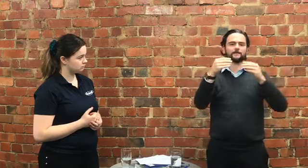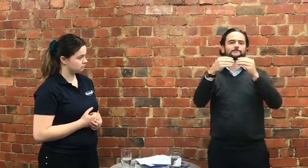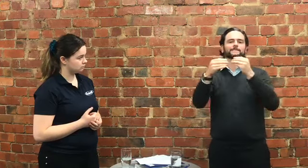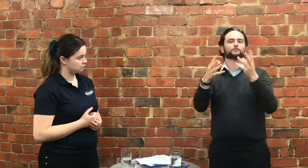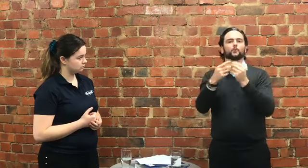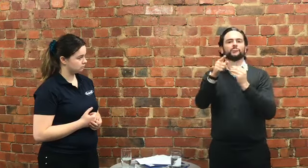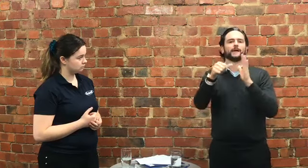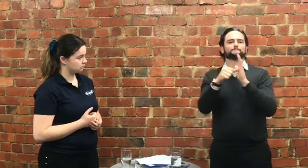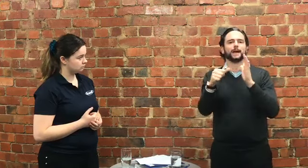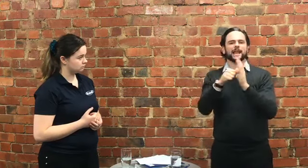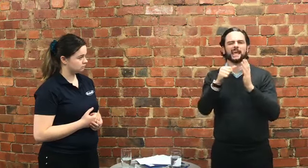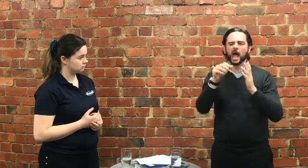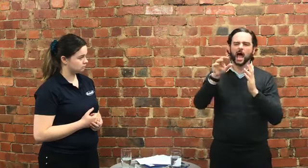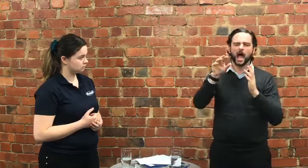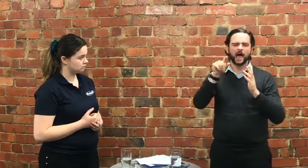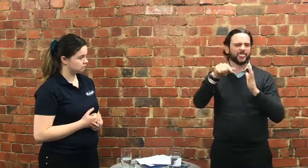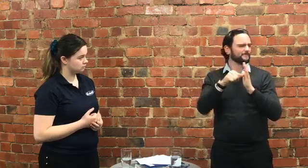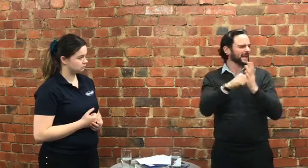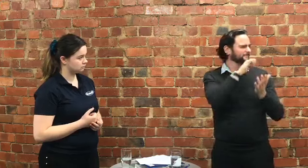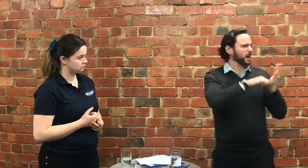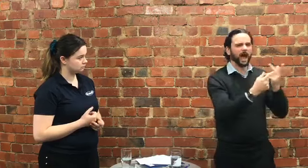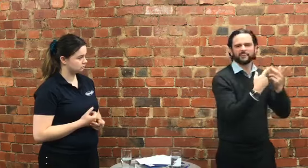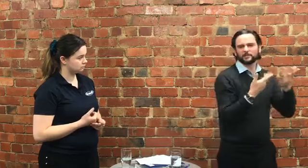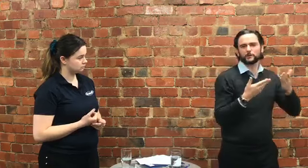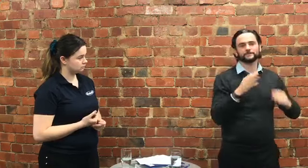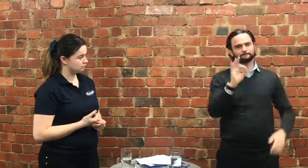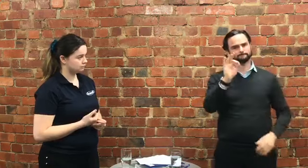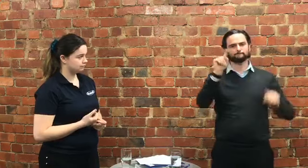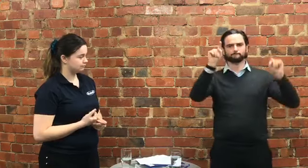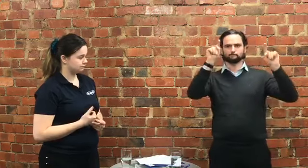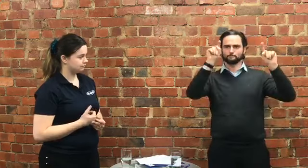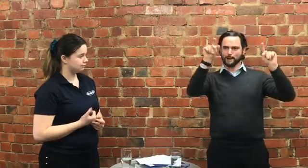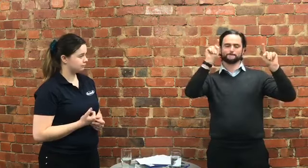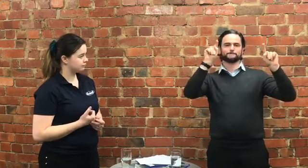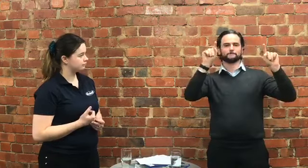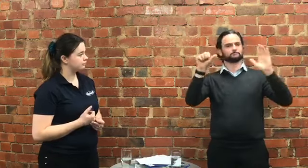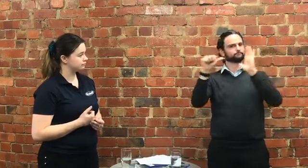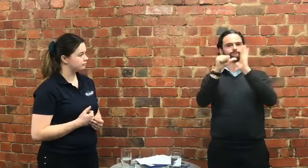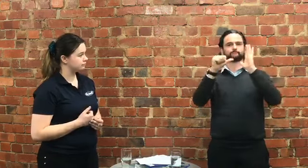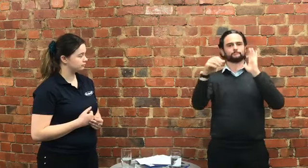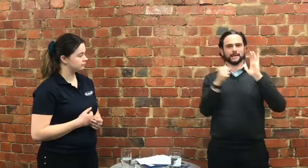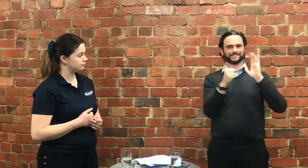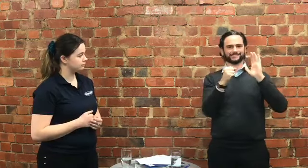and you can't use that money for anything else. The money's not at all flexible.